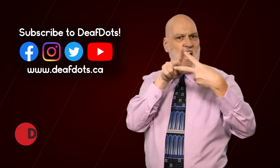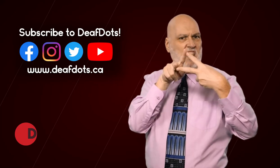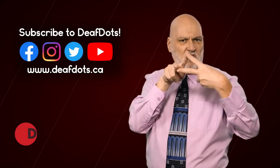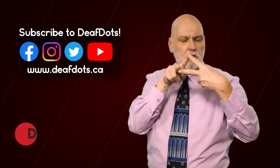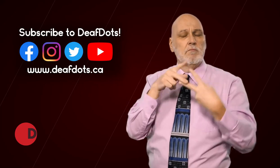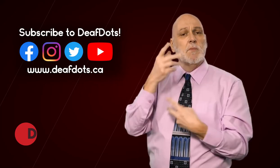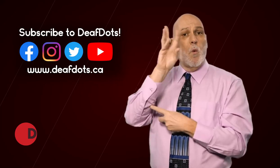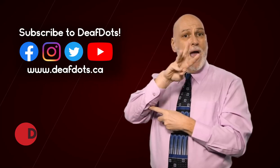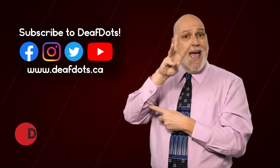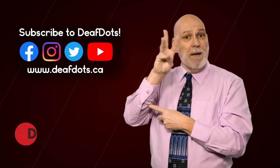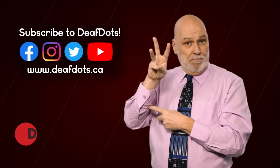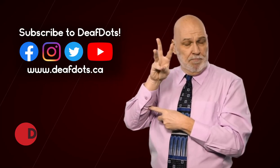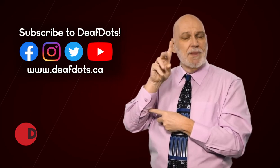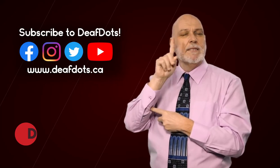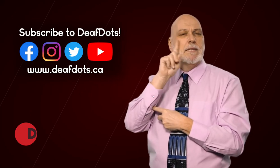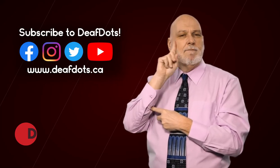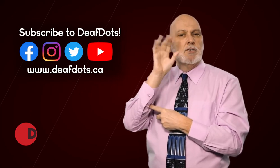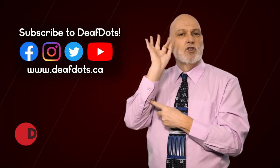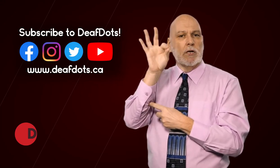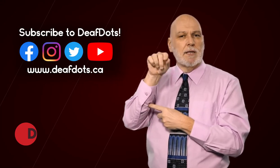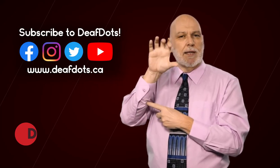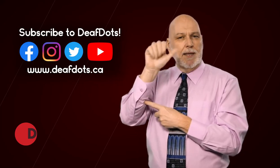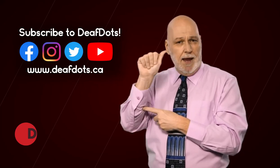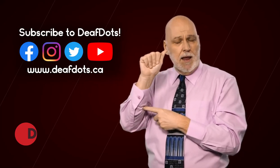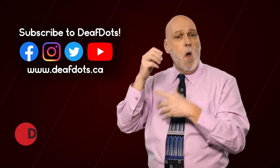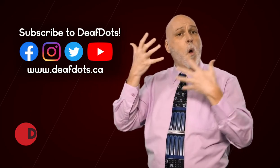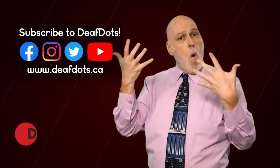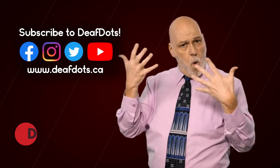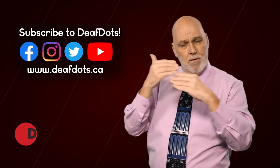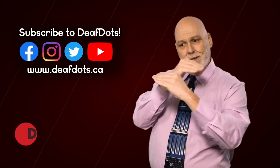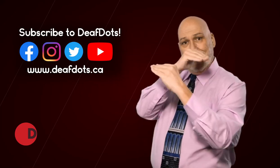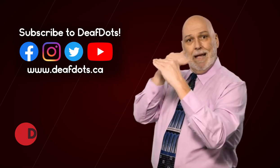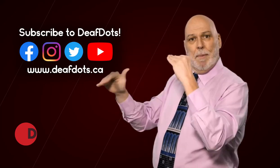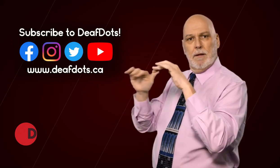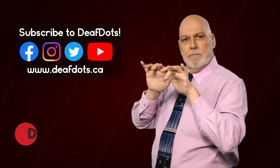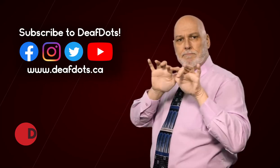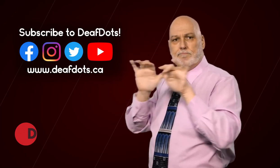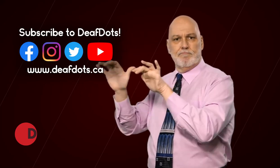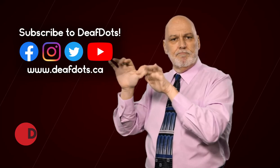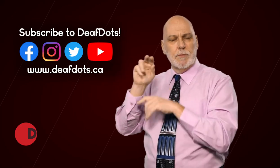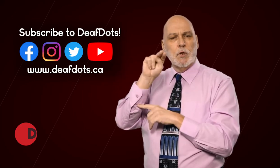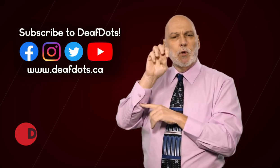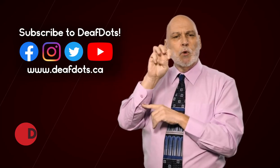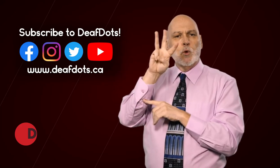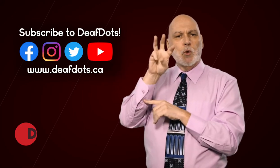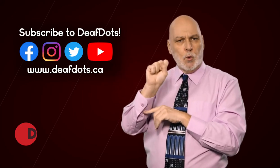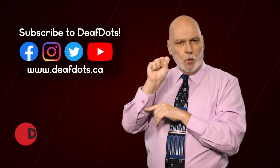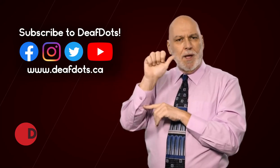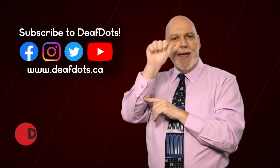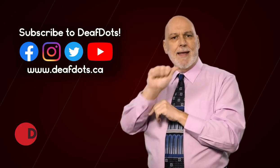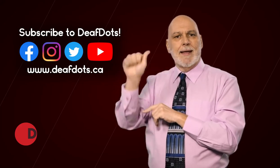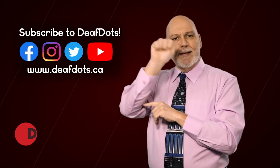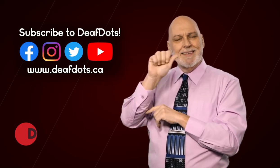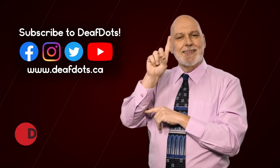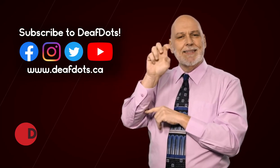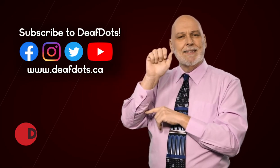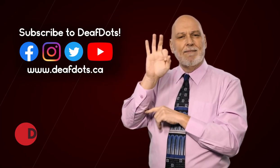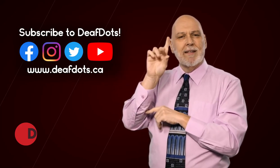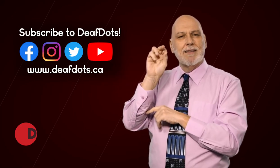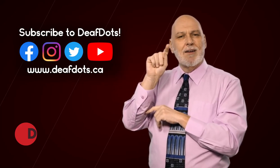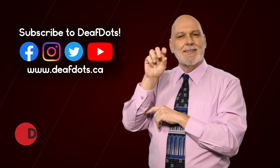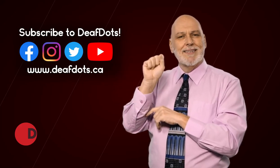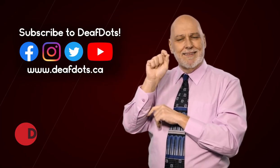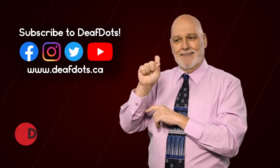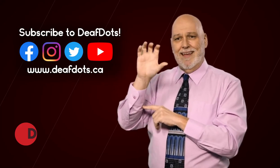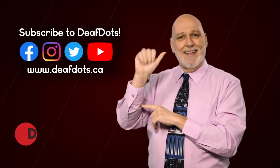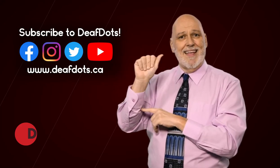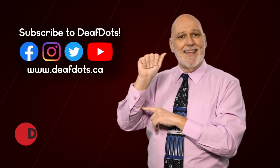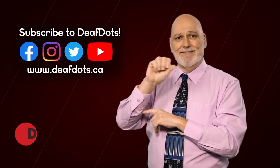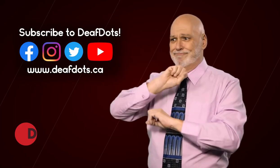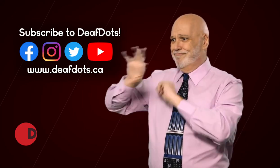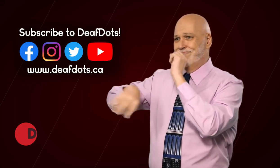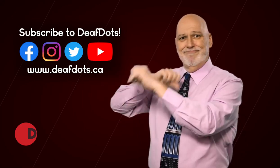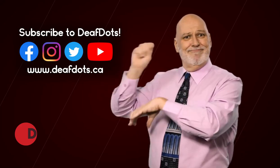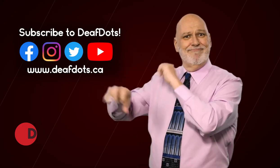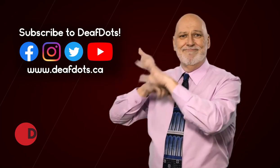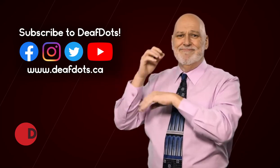please visit www.DeafDots.ca or email to news@deafdots.ca